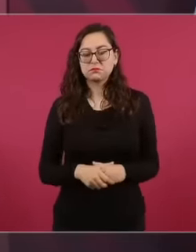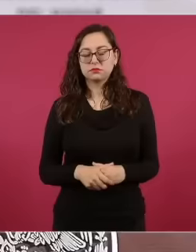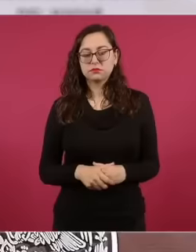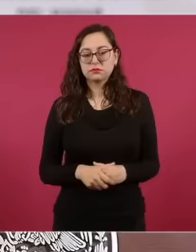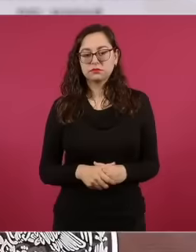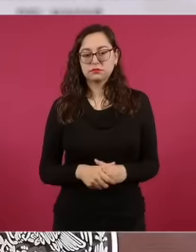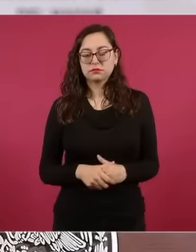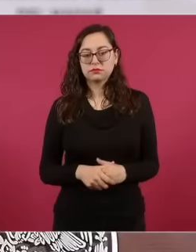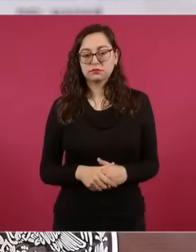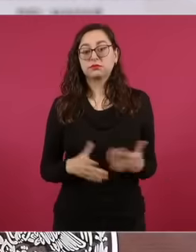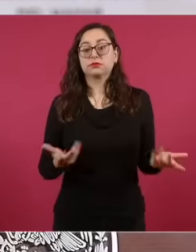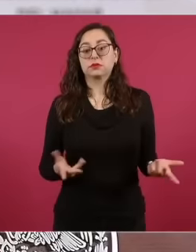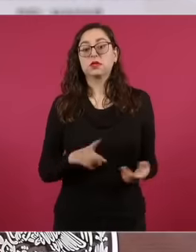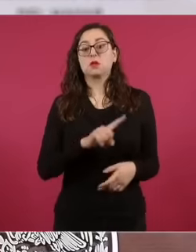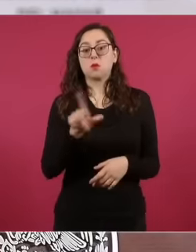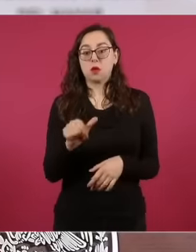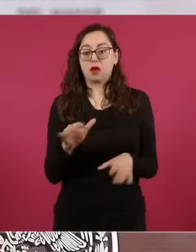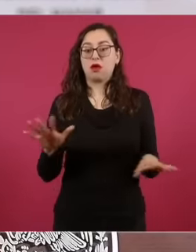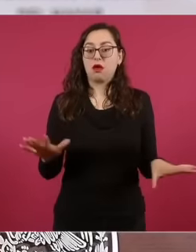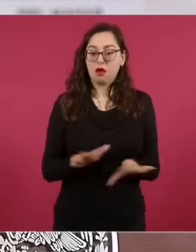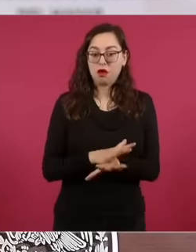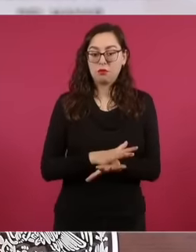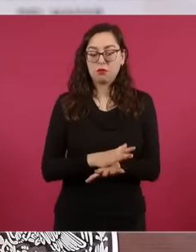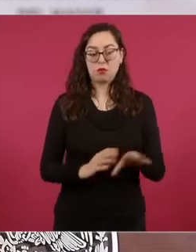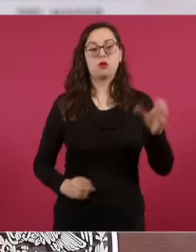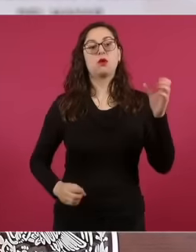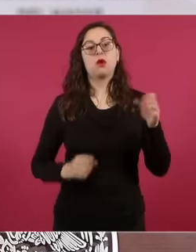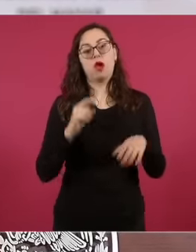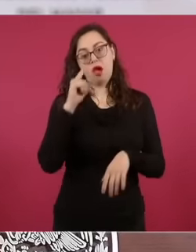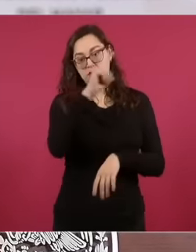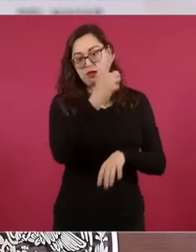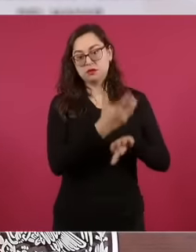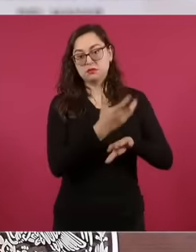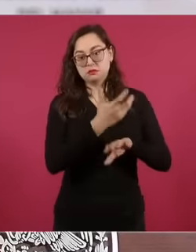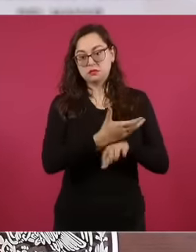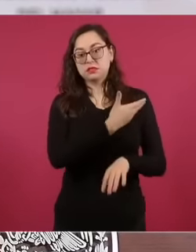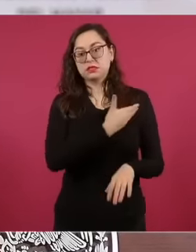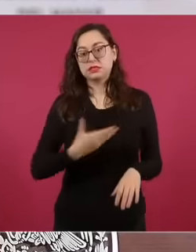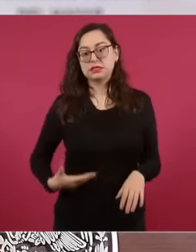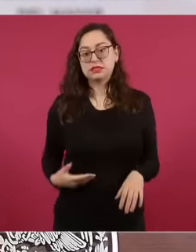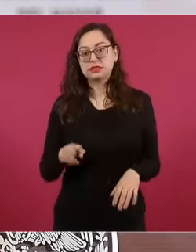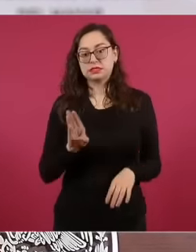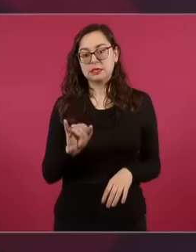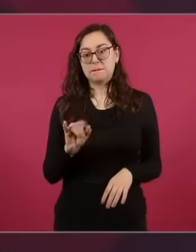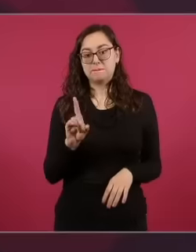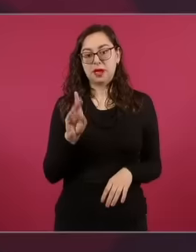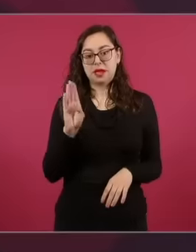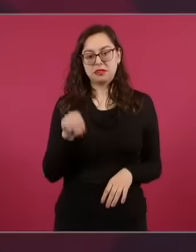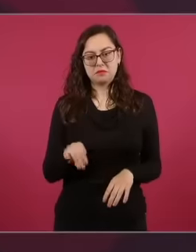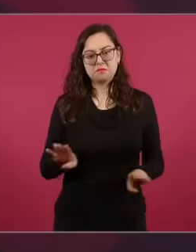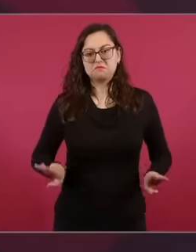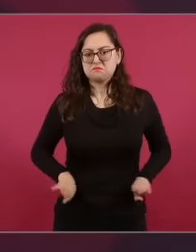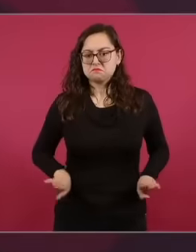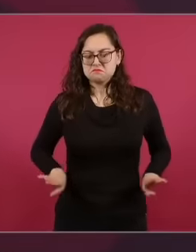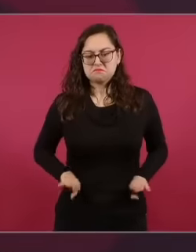President Biden, who is a very good person, he also maintained a policy